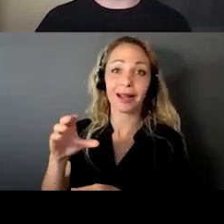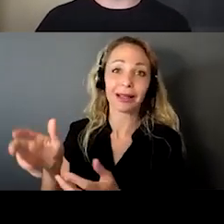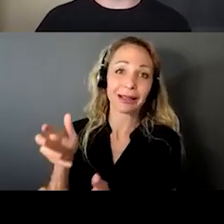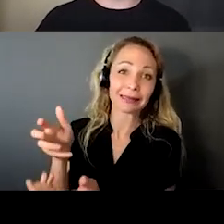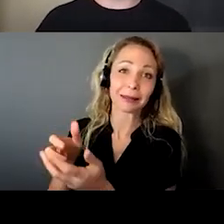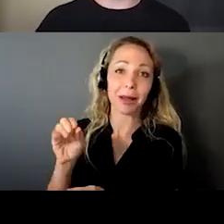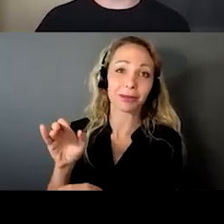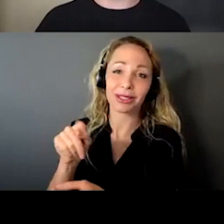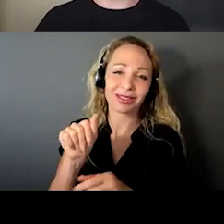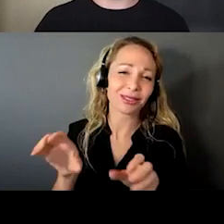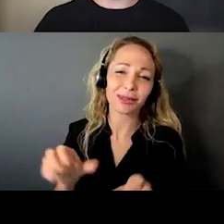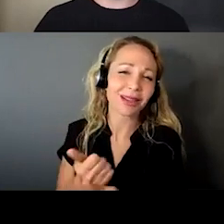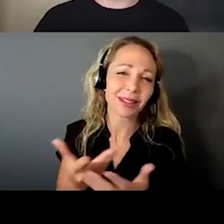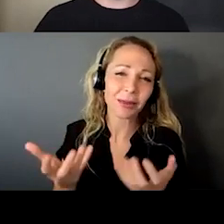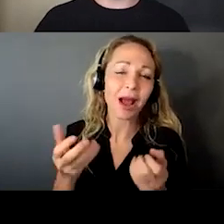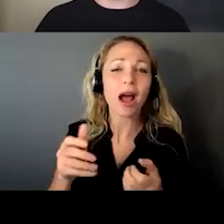AND ANOTHER THING THAT IS USEFUL.